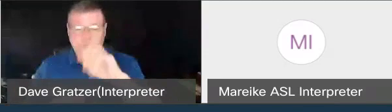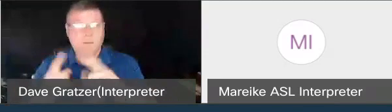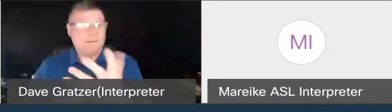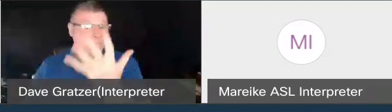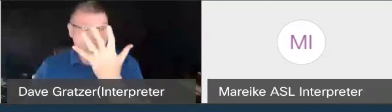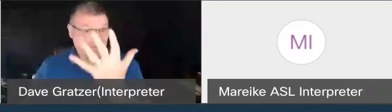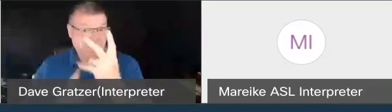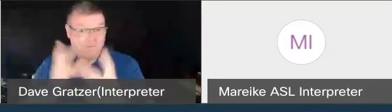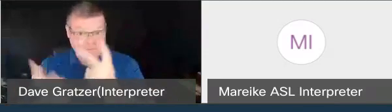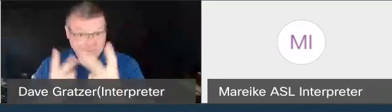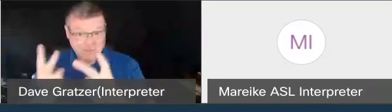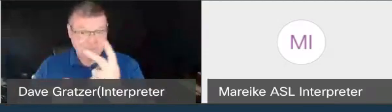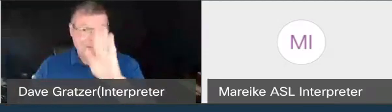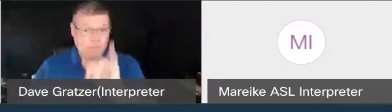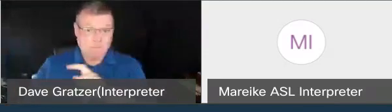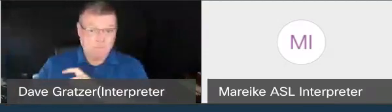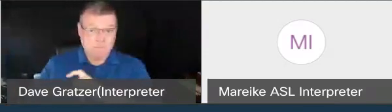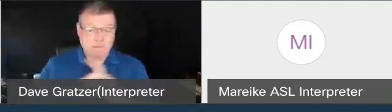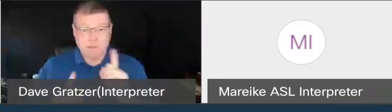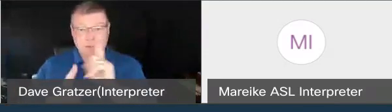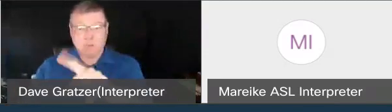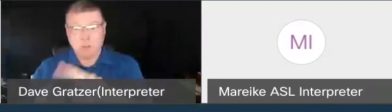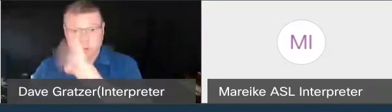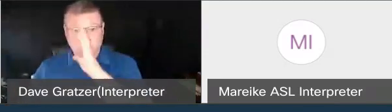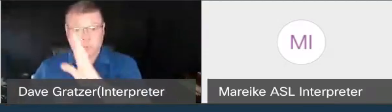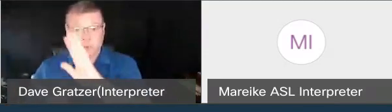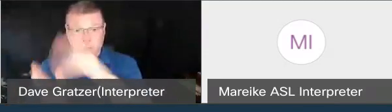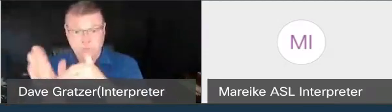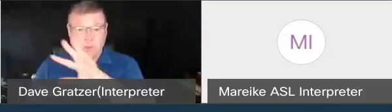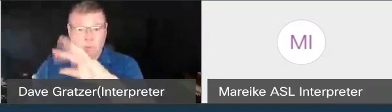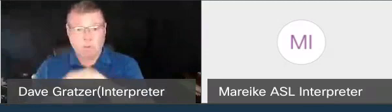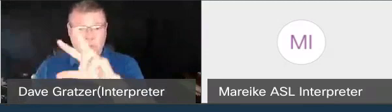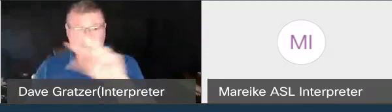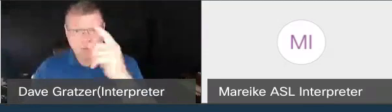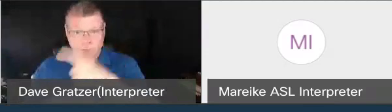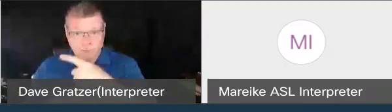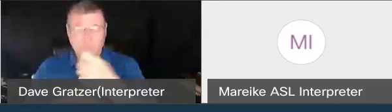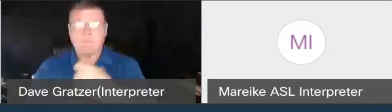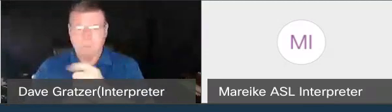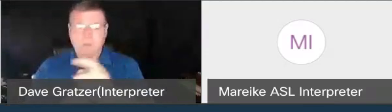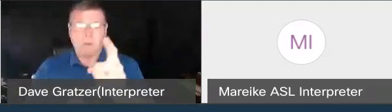five transports by law enforcement to the sobering center within 30 days makes you eligible for the SIP Program.